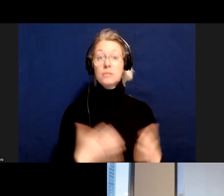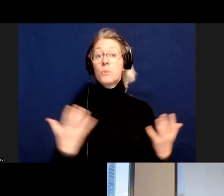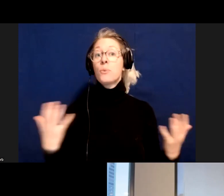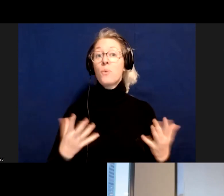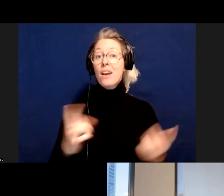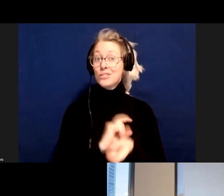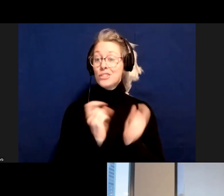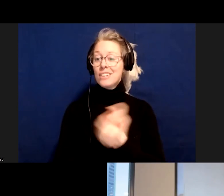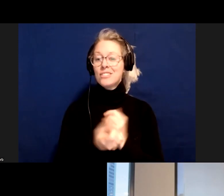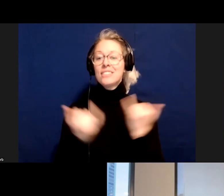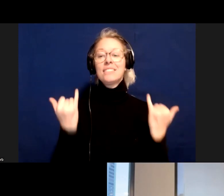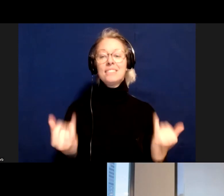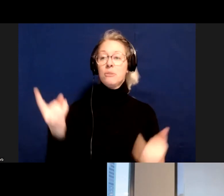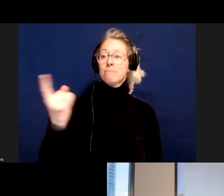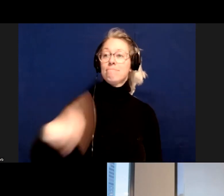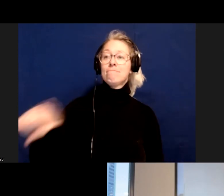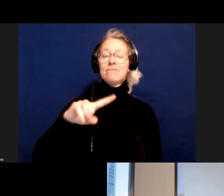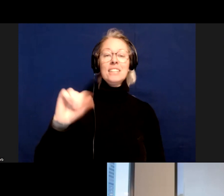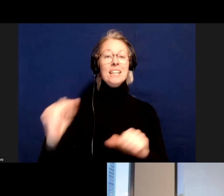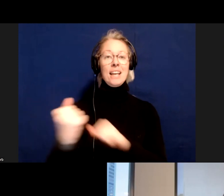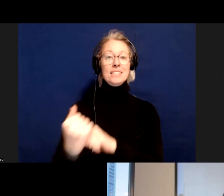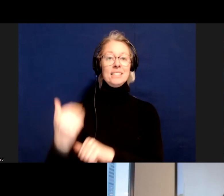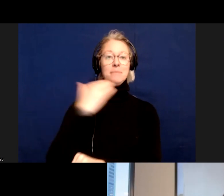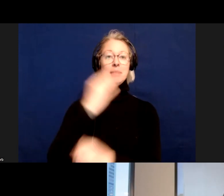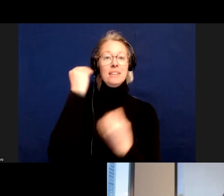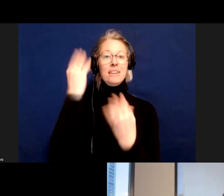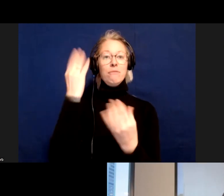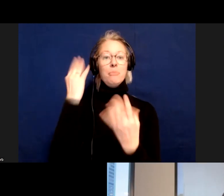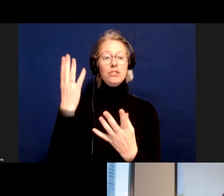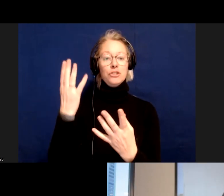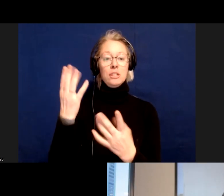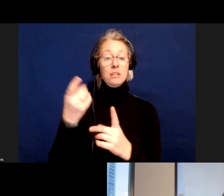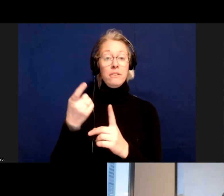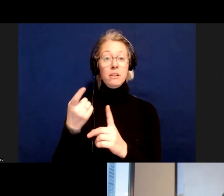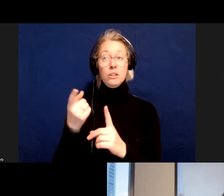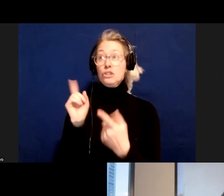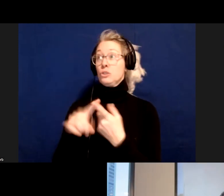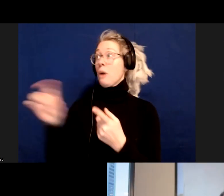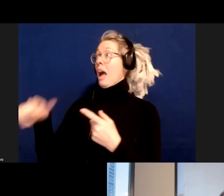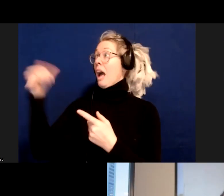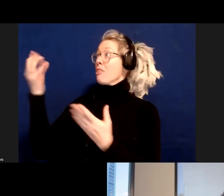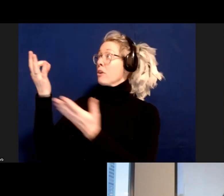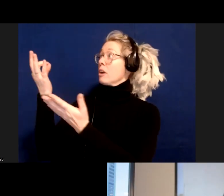clients to submit information that they have submitted to other funders in place of creating